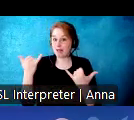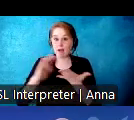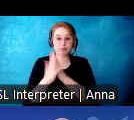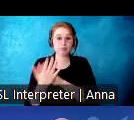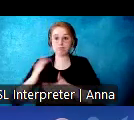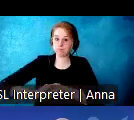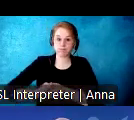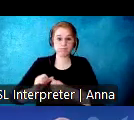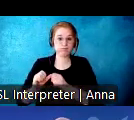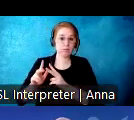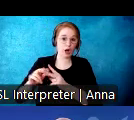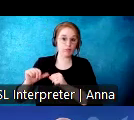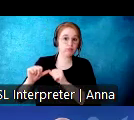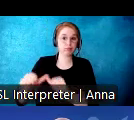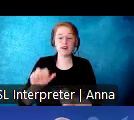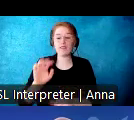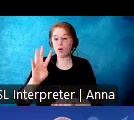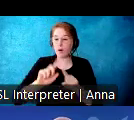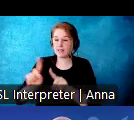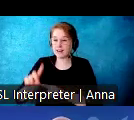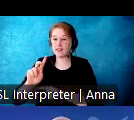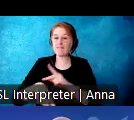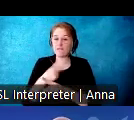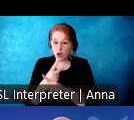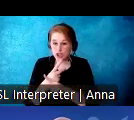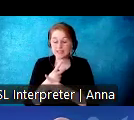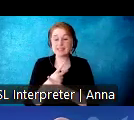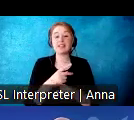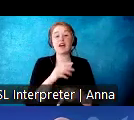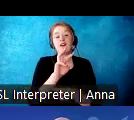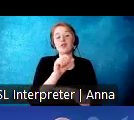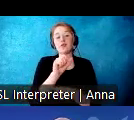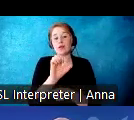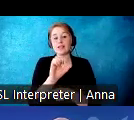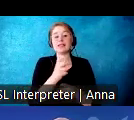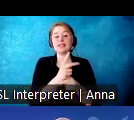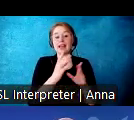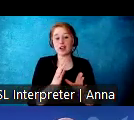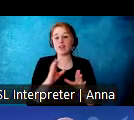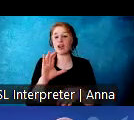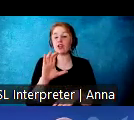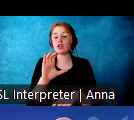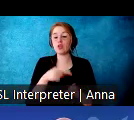for four different versions of WisCaregiver Careers with seven different funding sources.